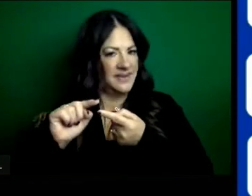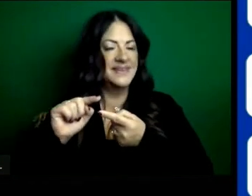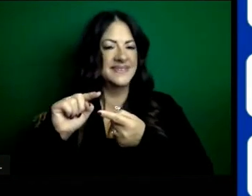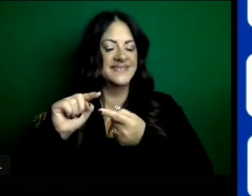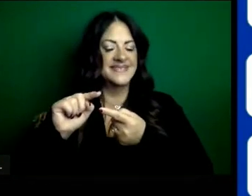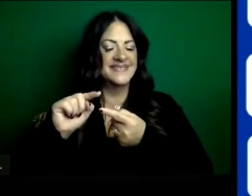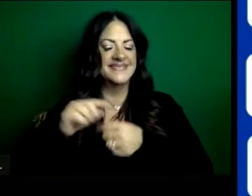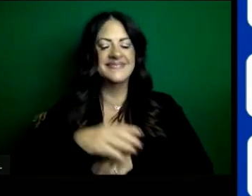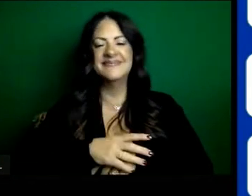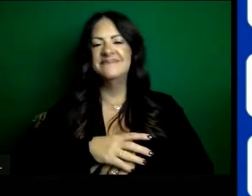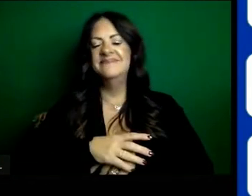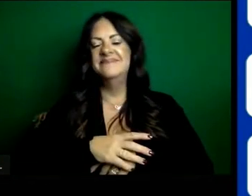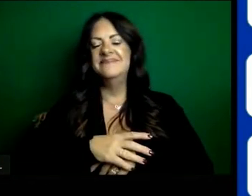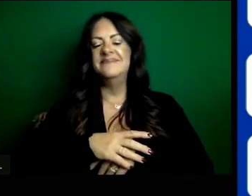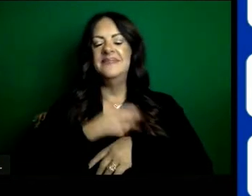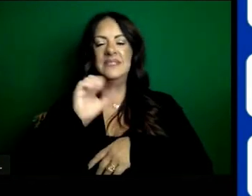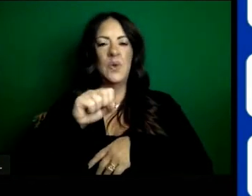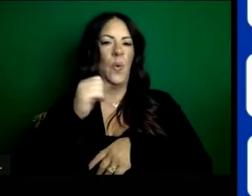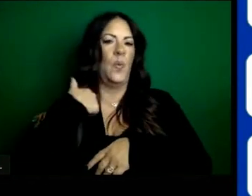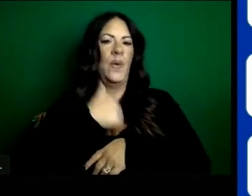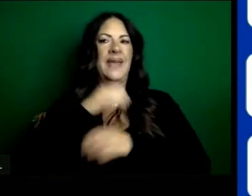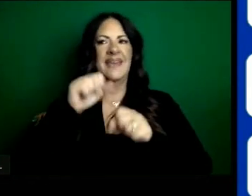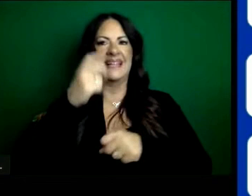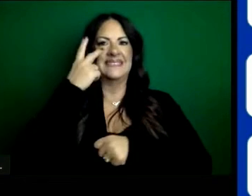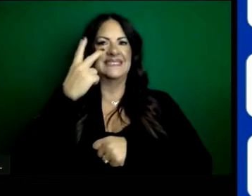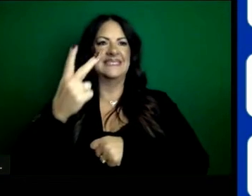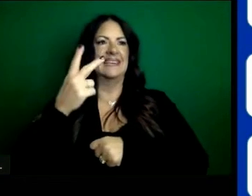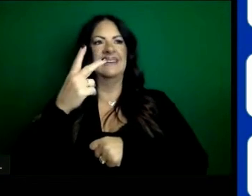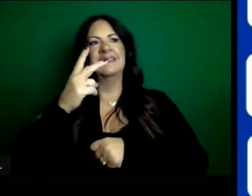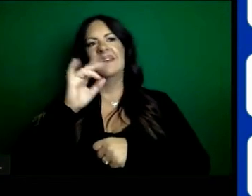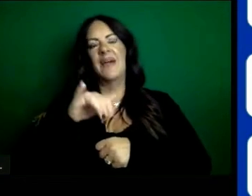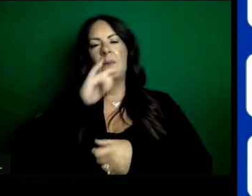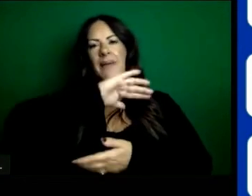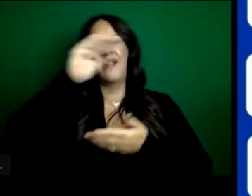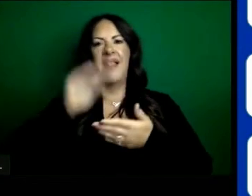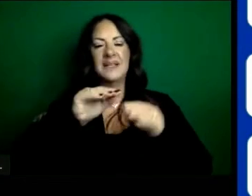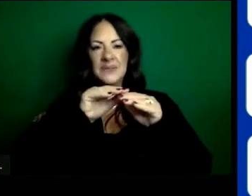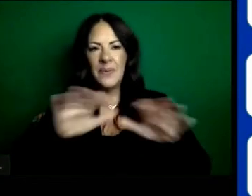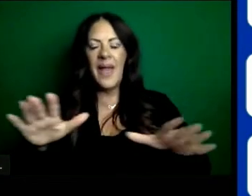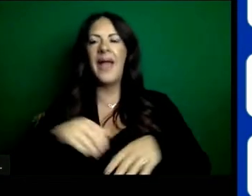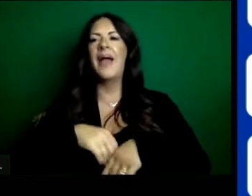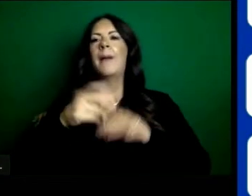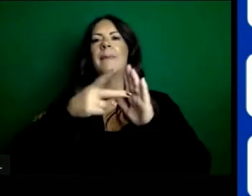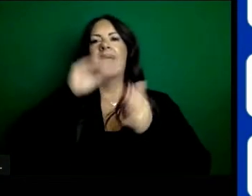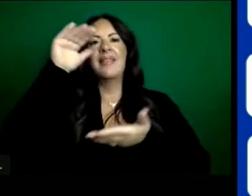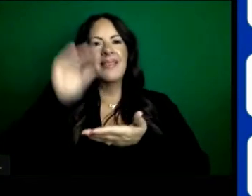AGAIN, GOOD NEWS. WANT TO SEE THAT CONTINUE TO COME DOWN, STAY BELOW ONE SO WE